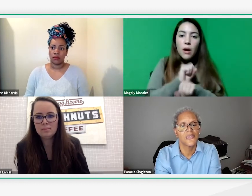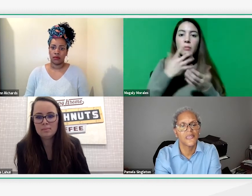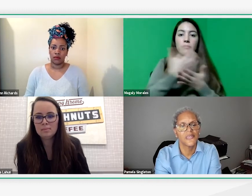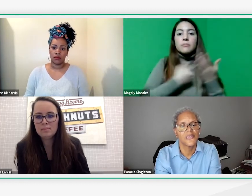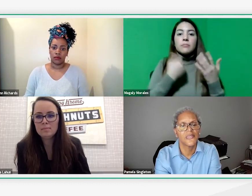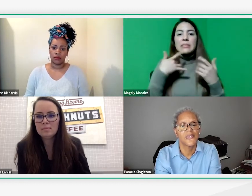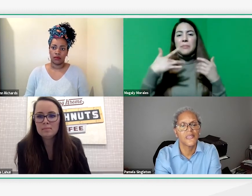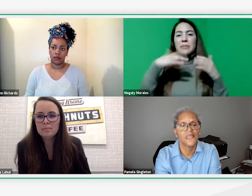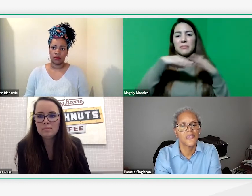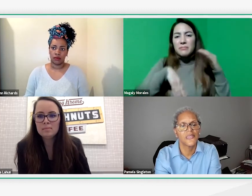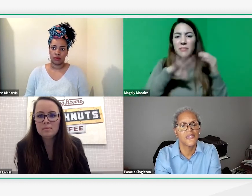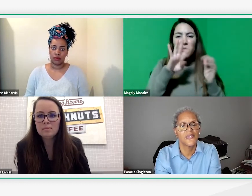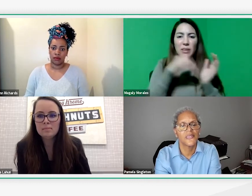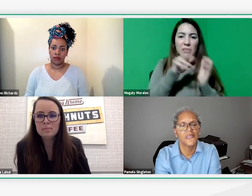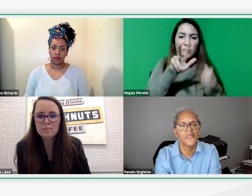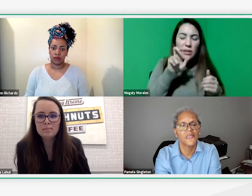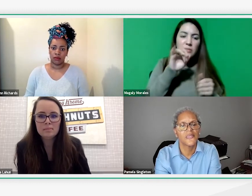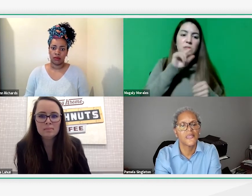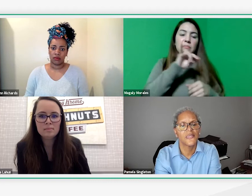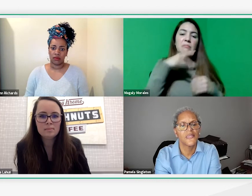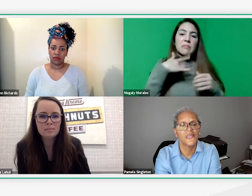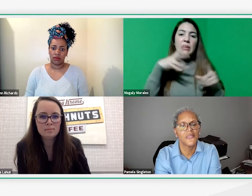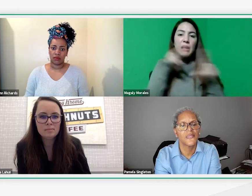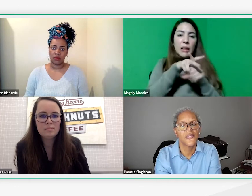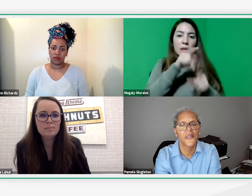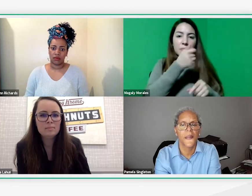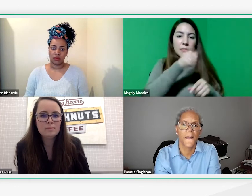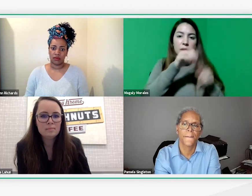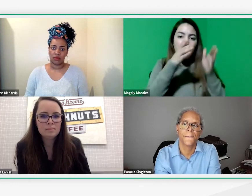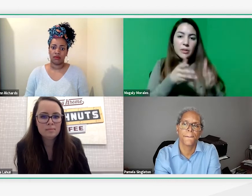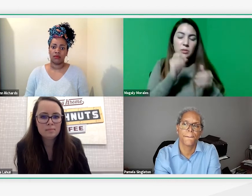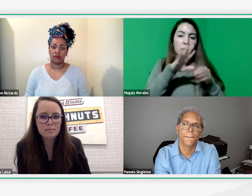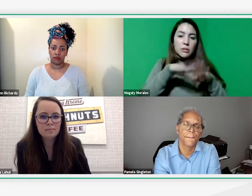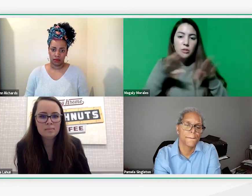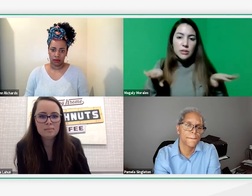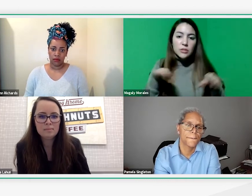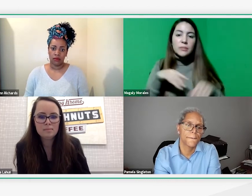they could be adults, and you use your income. Typically it's under a certain amount